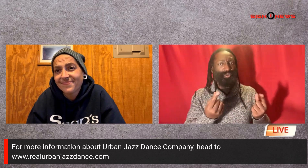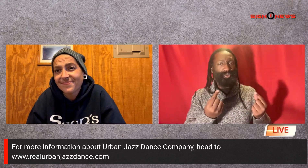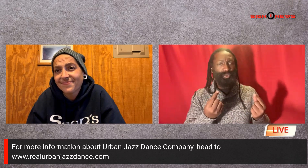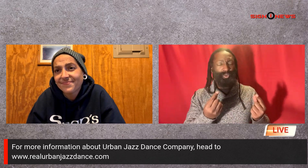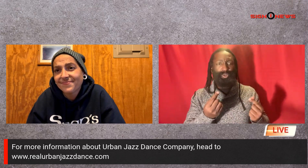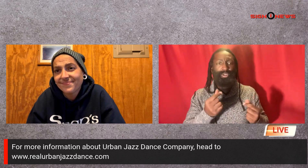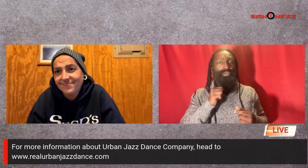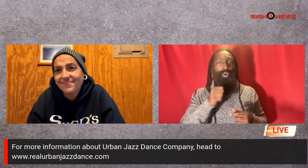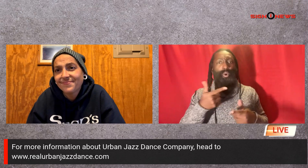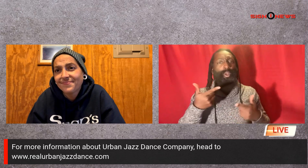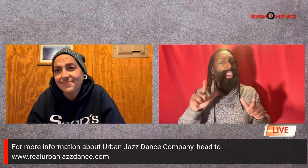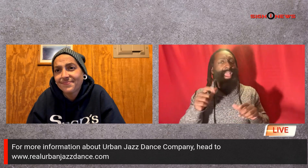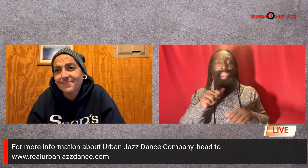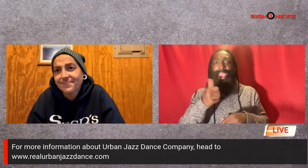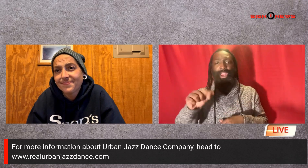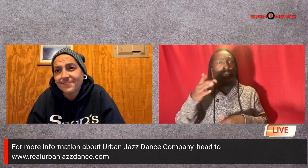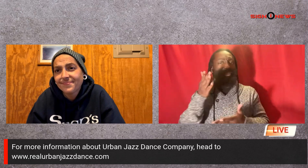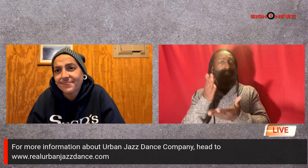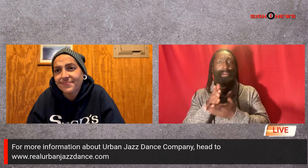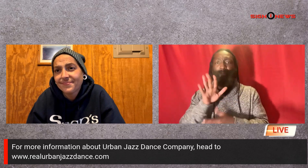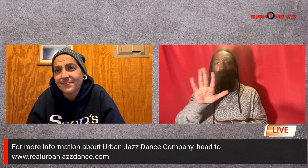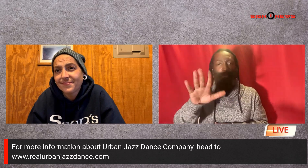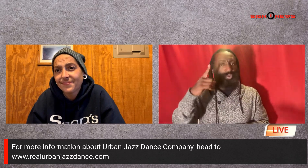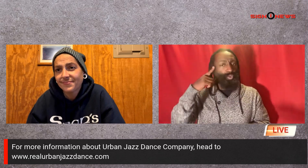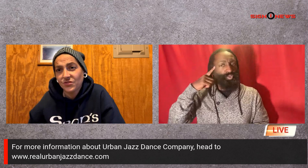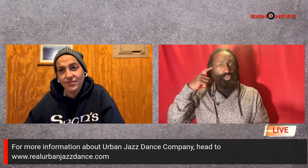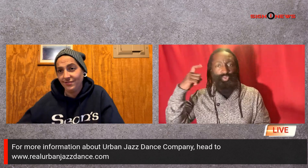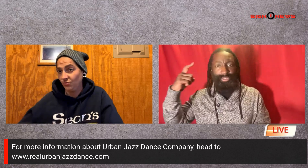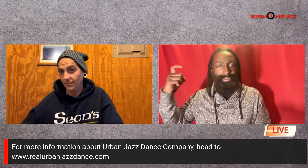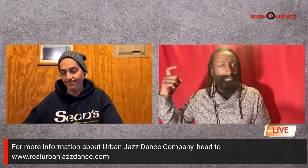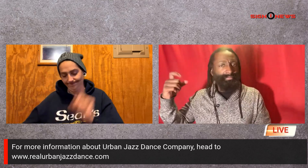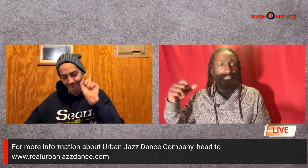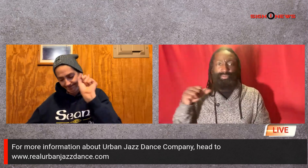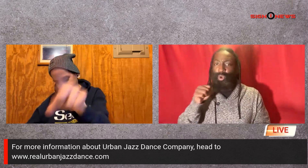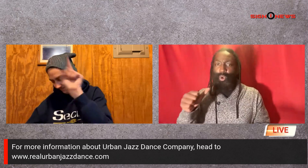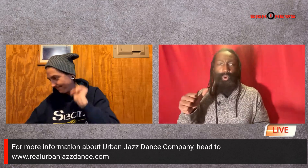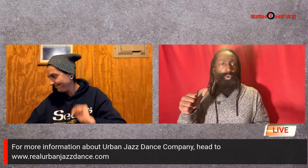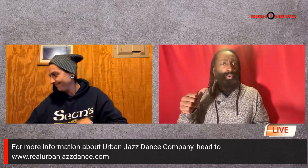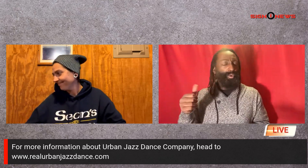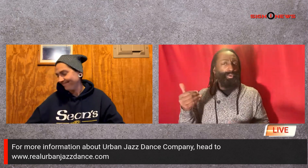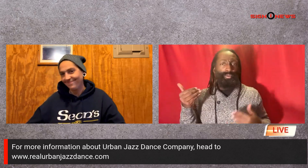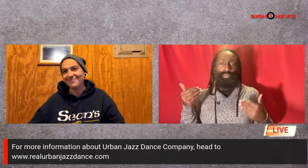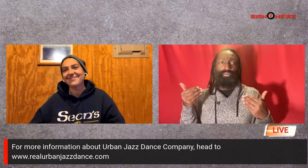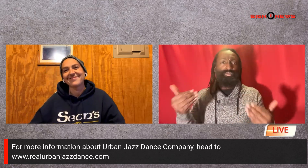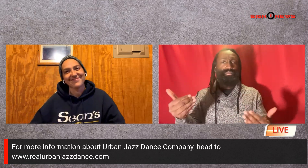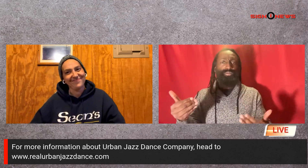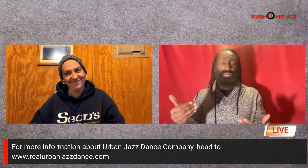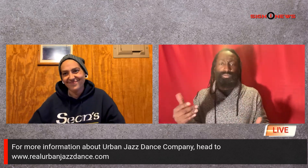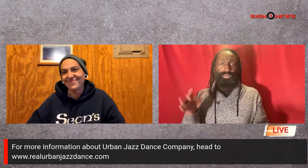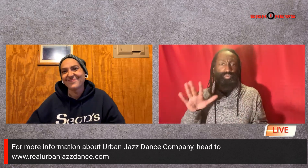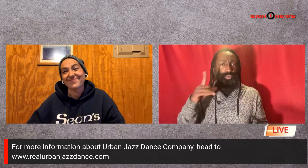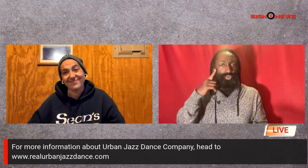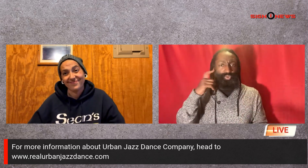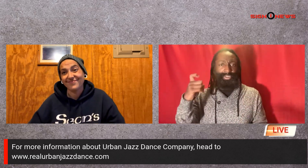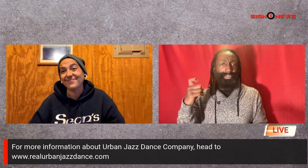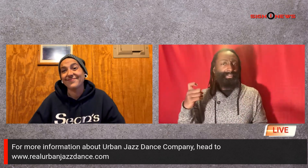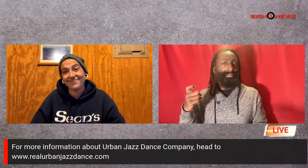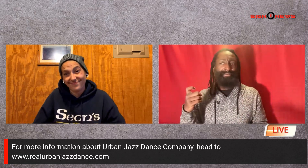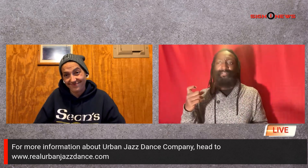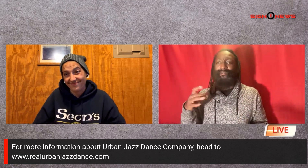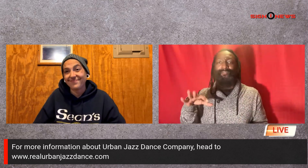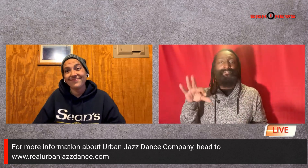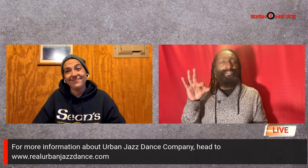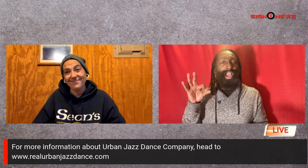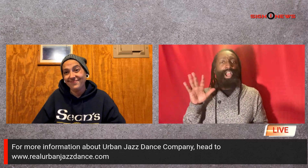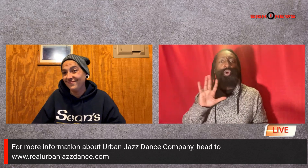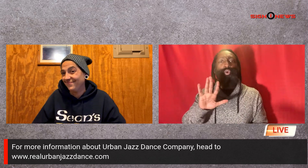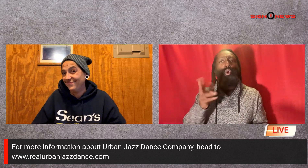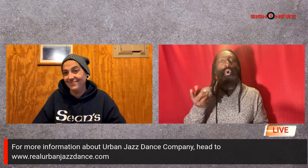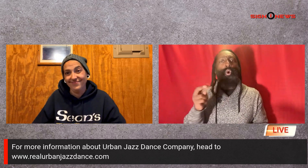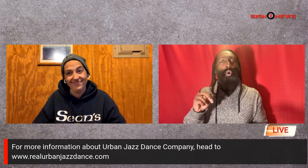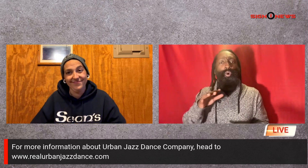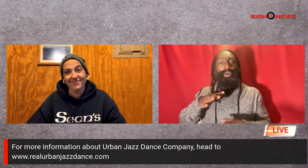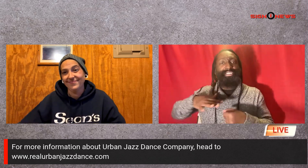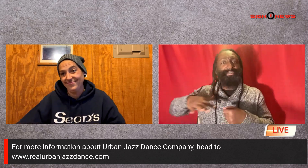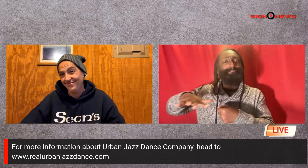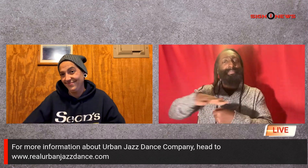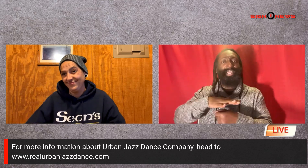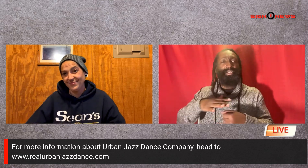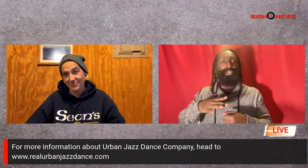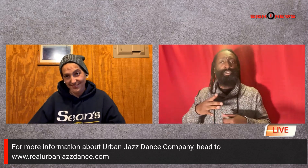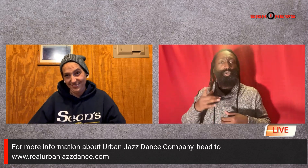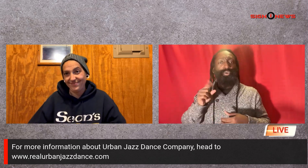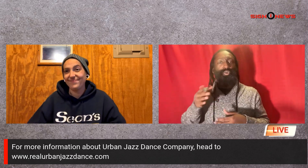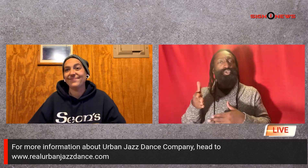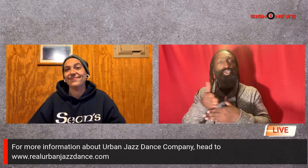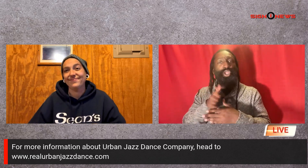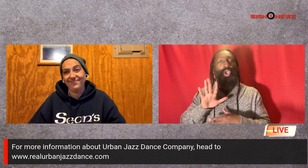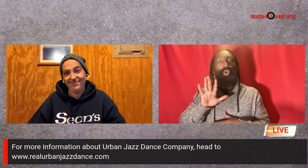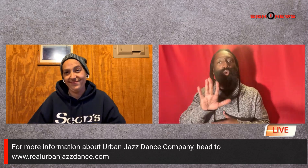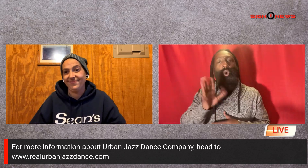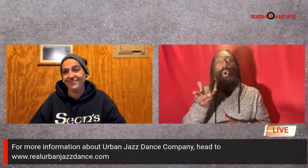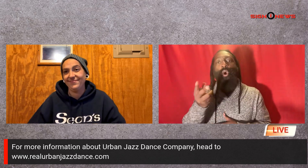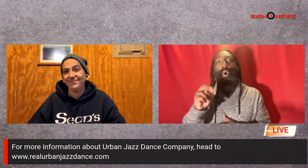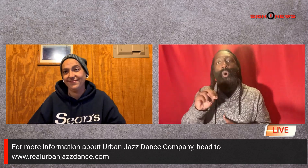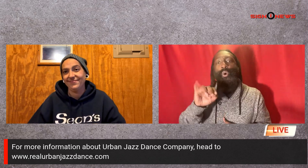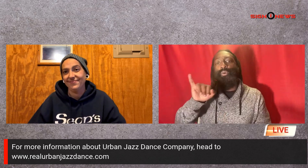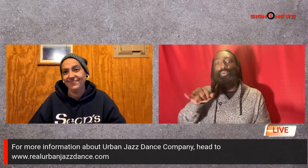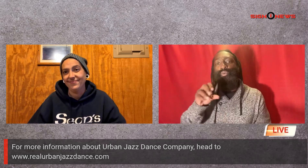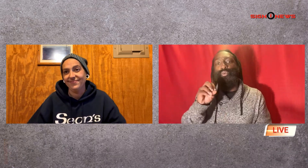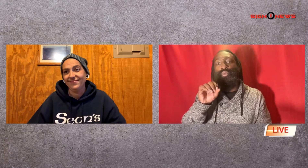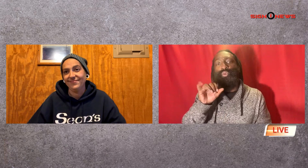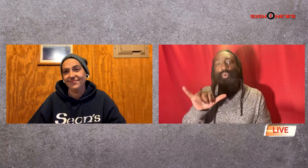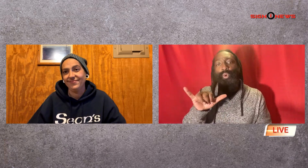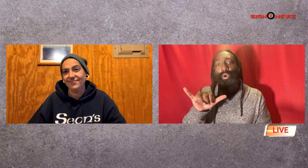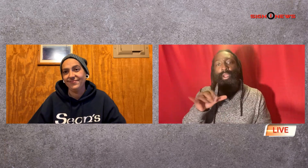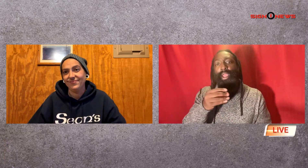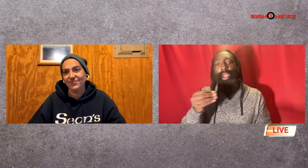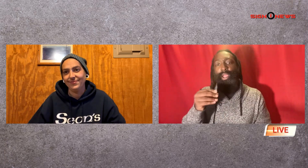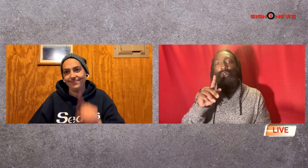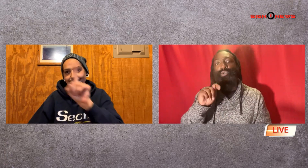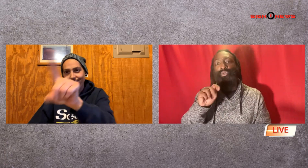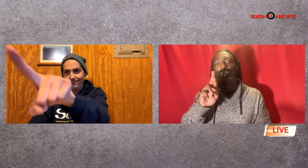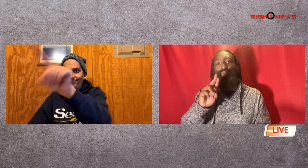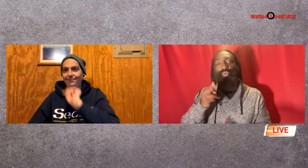can do don't let anyone stop your dreams find your own space share your own journey